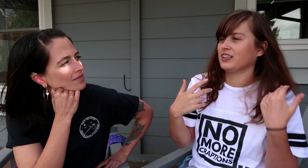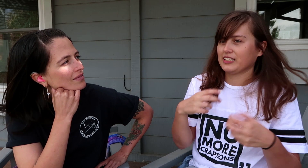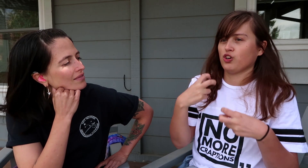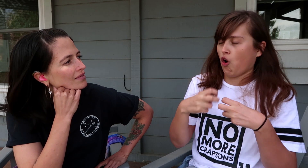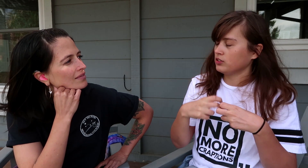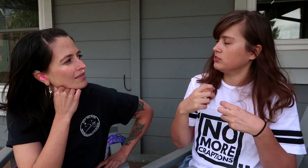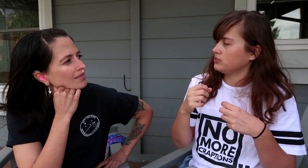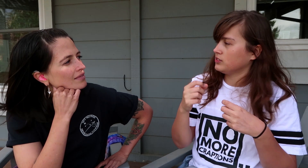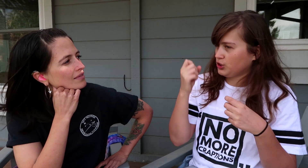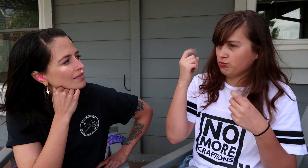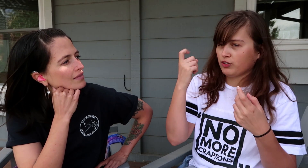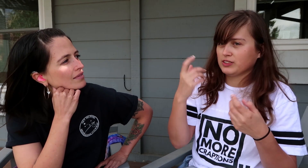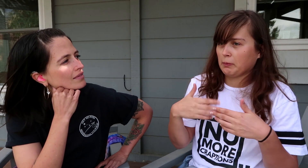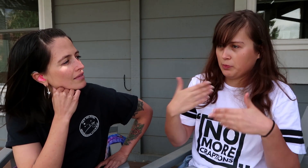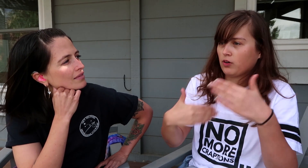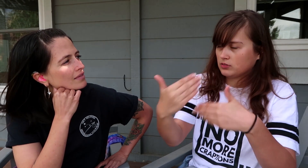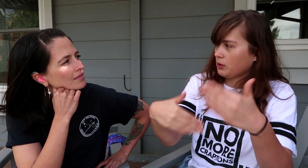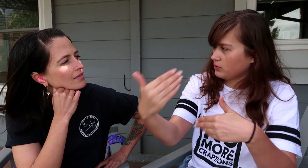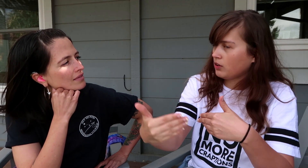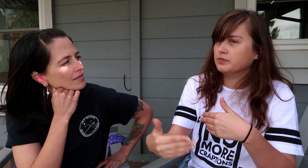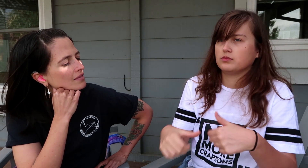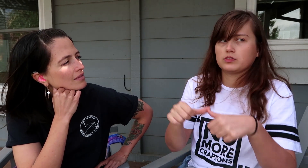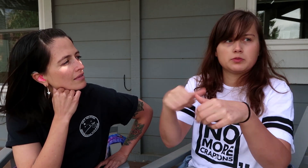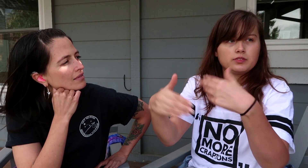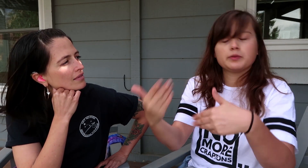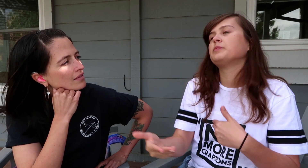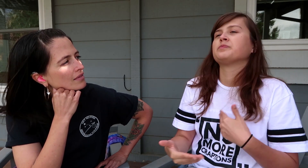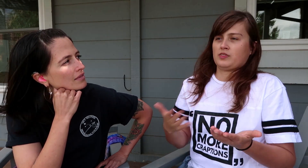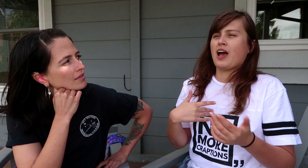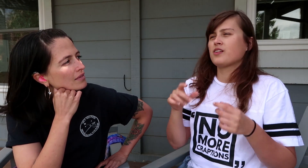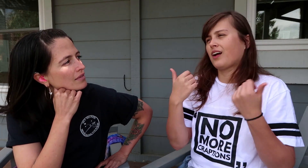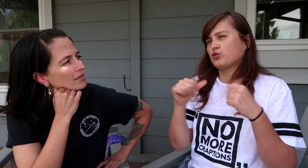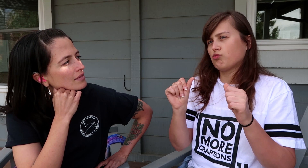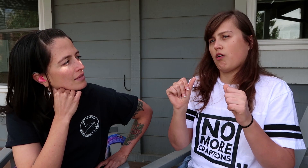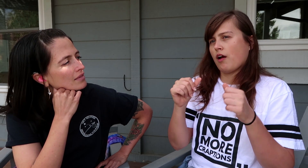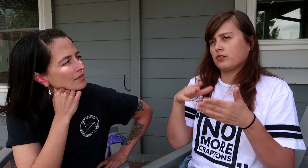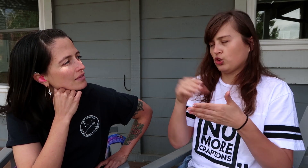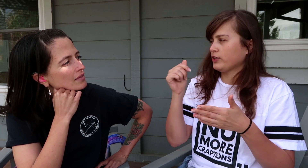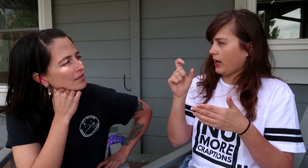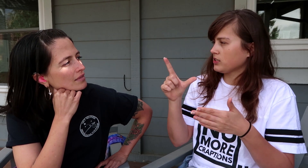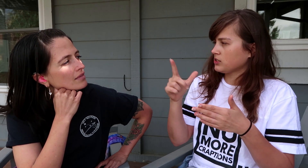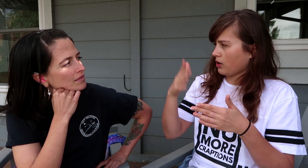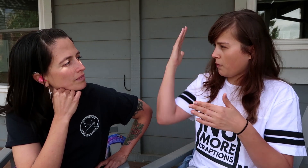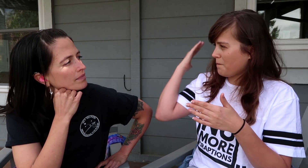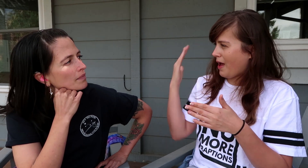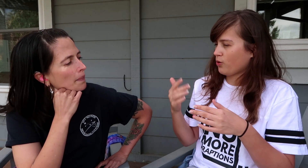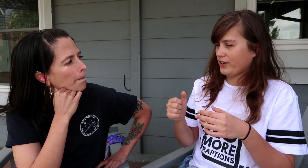and that was getting harder as time went on. And I tried to learn ASL awhile back,